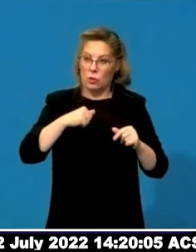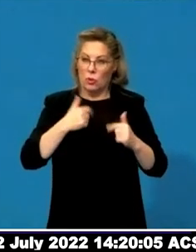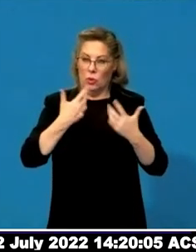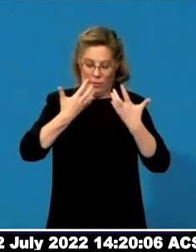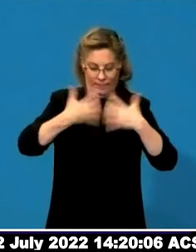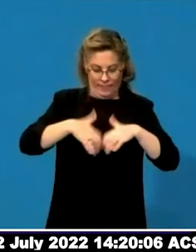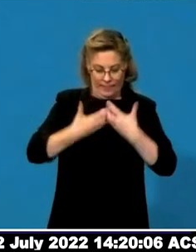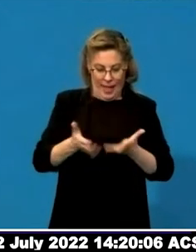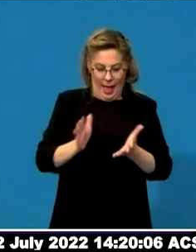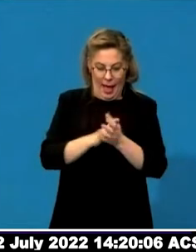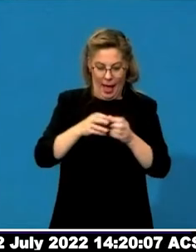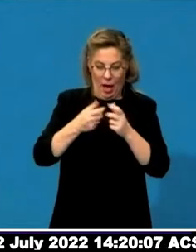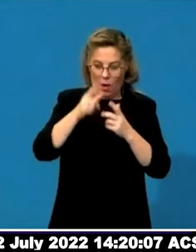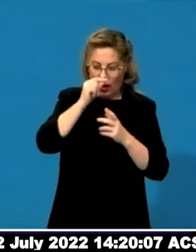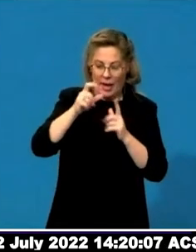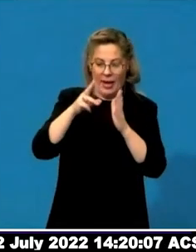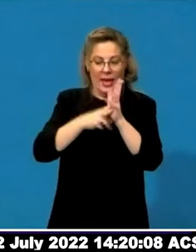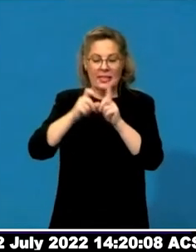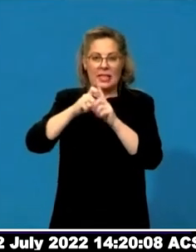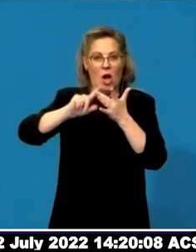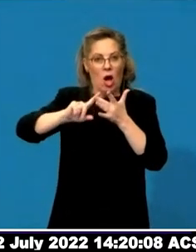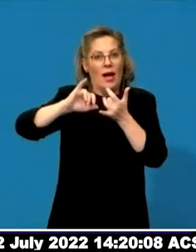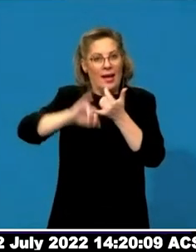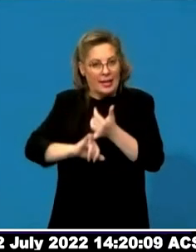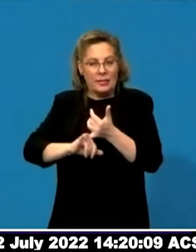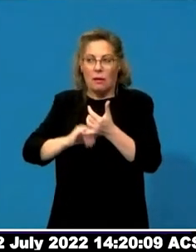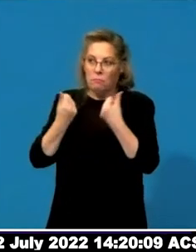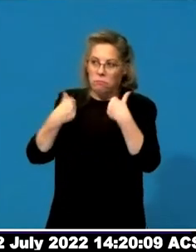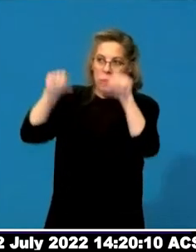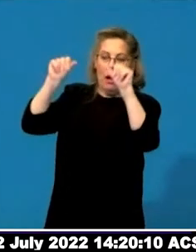It's just about acknowledging that it's very different and that, yeah,